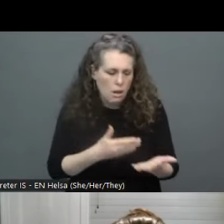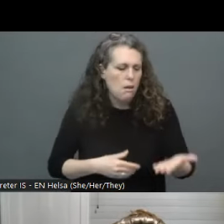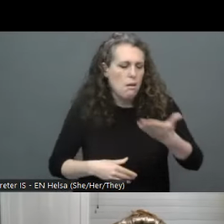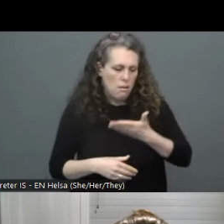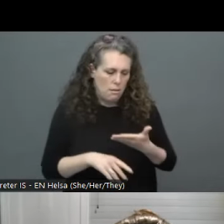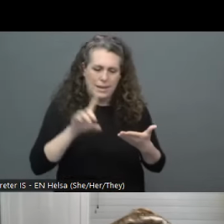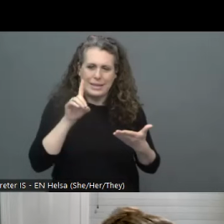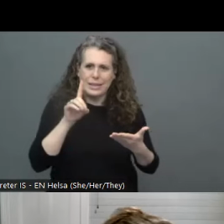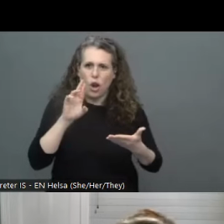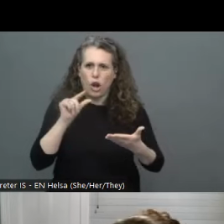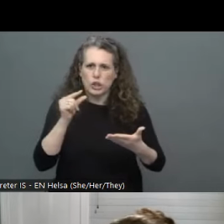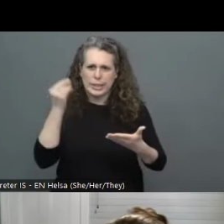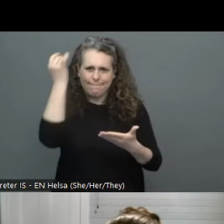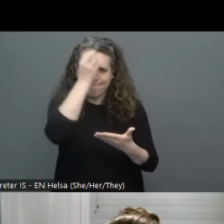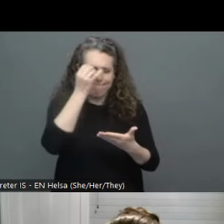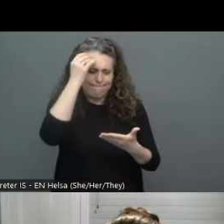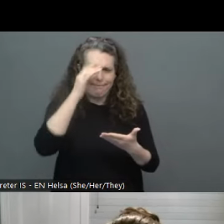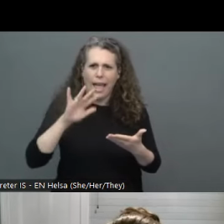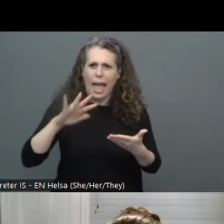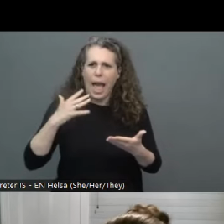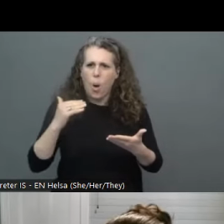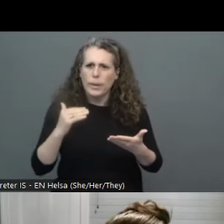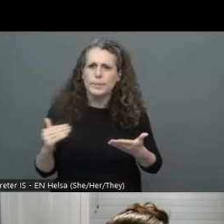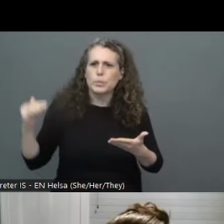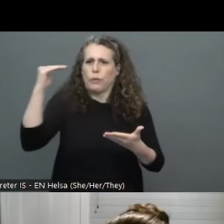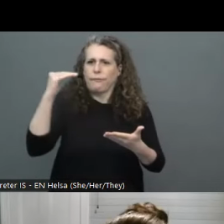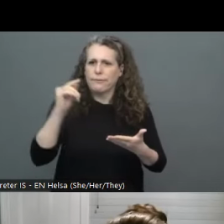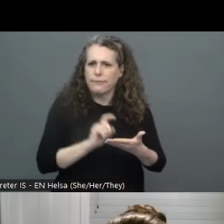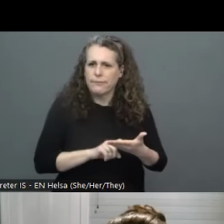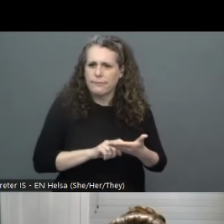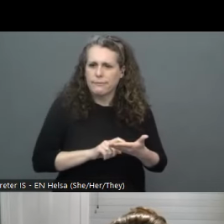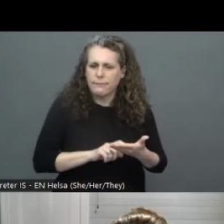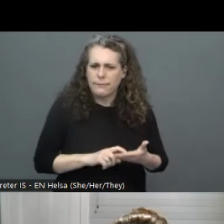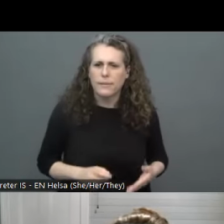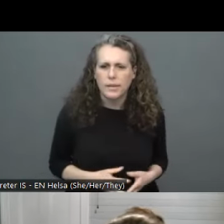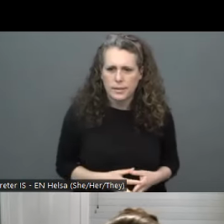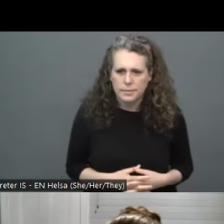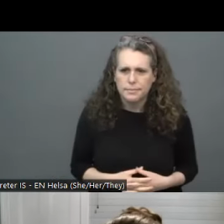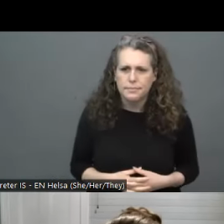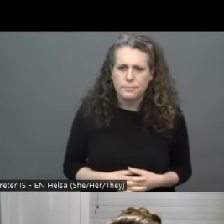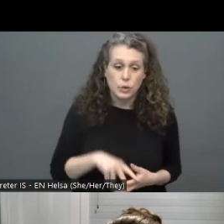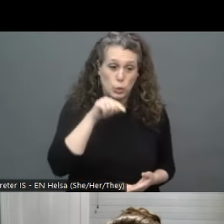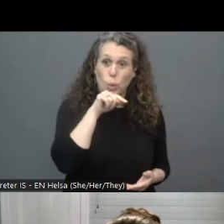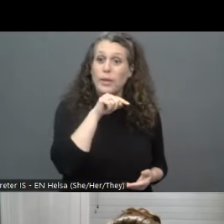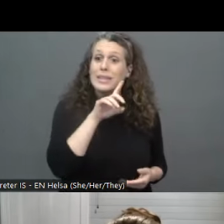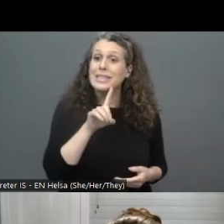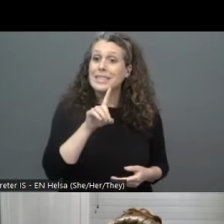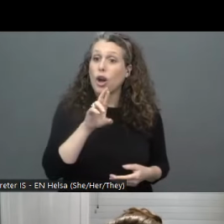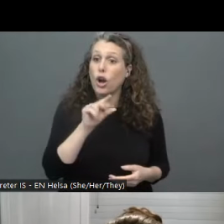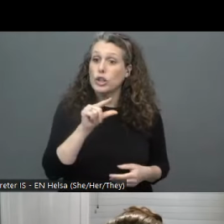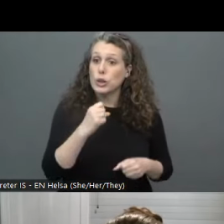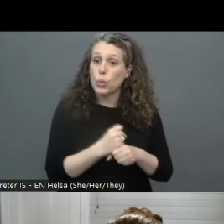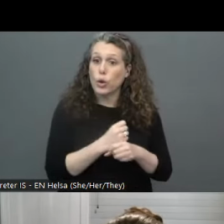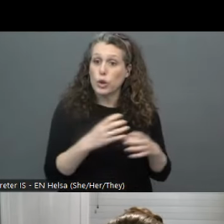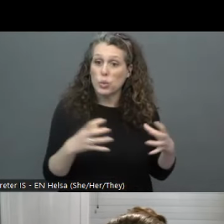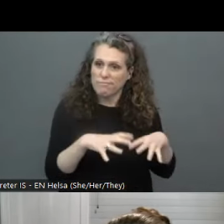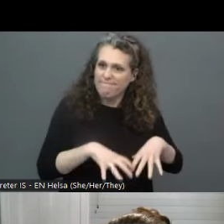So today, I'm going to give you an overview of the research undertaken by this DRG Working Group. I